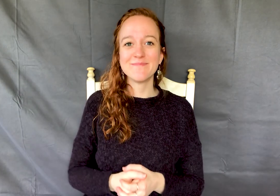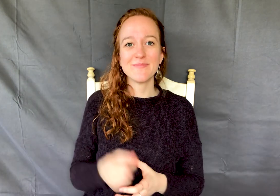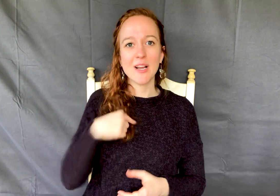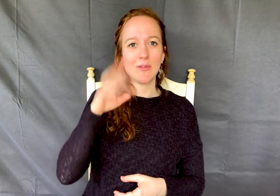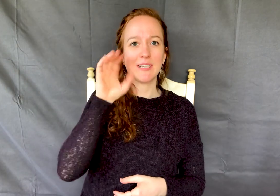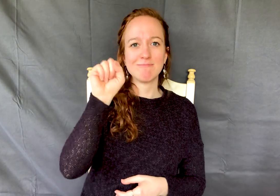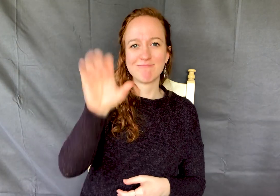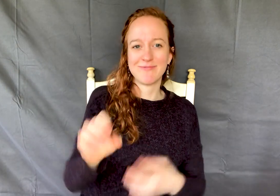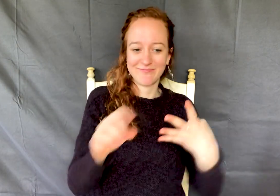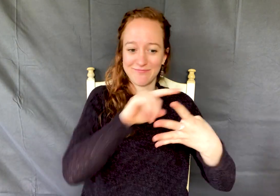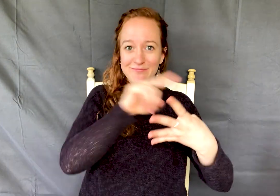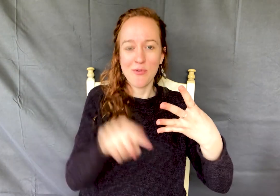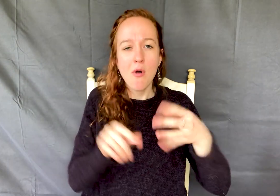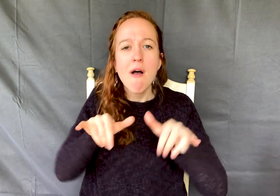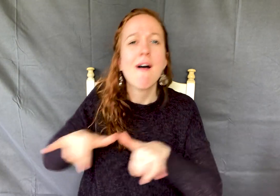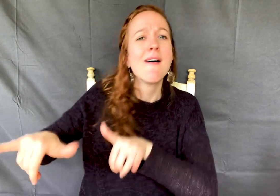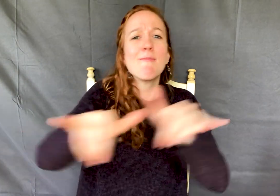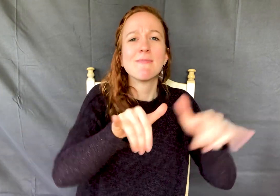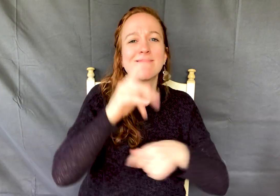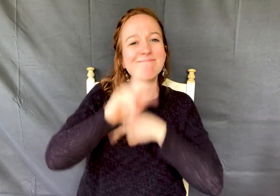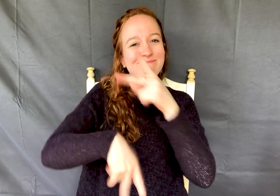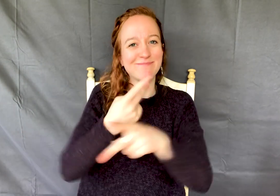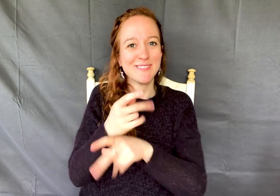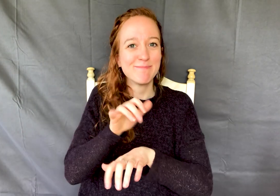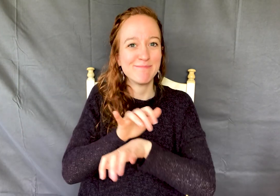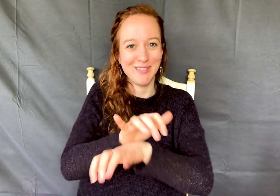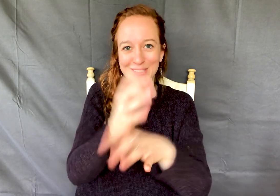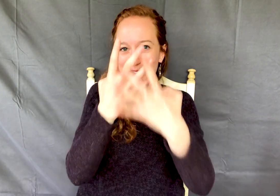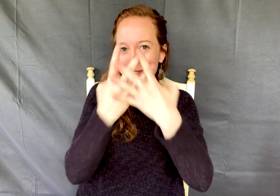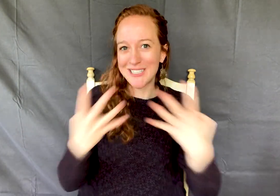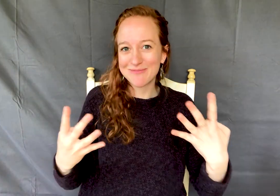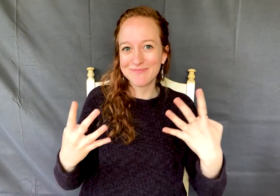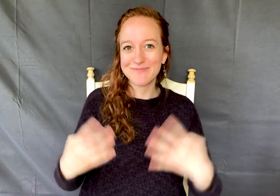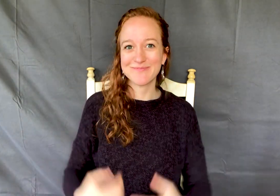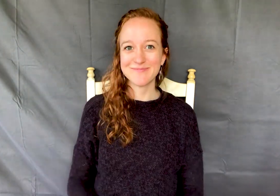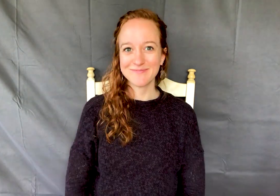I will name four common types of spider webs.